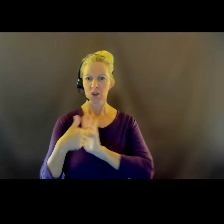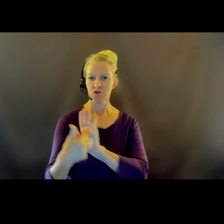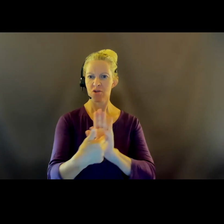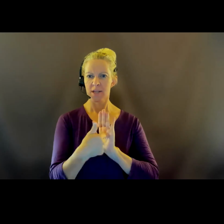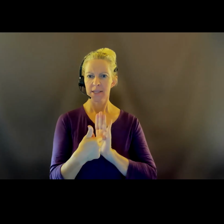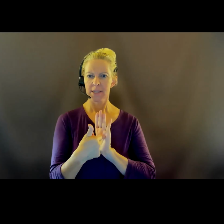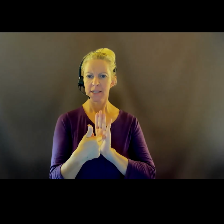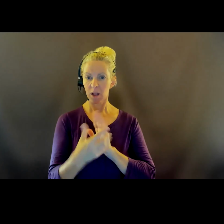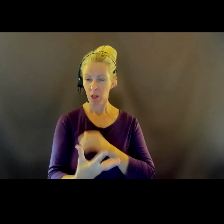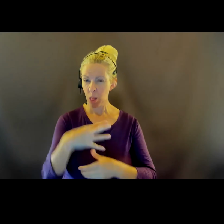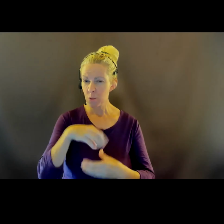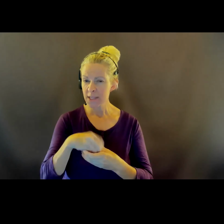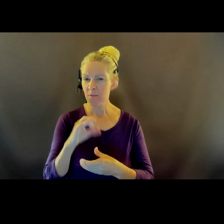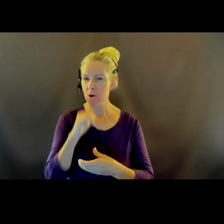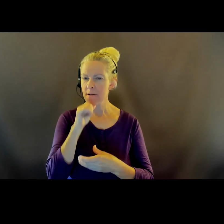Let me go back to sharing the screen again.